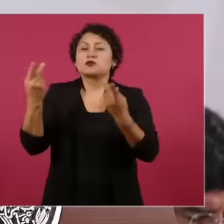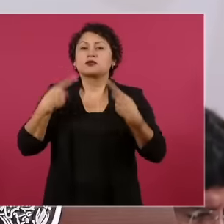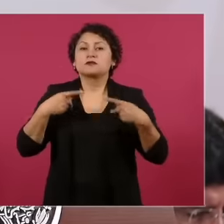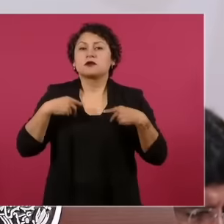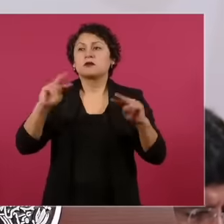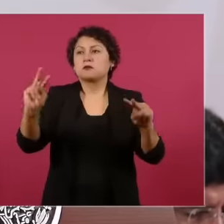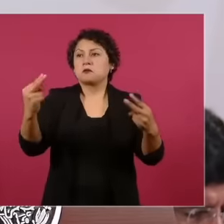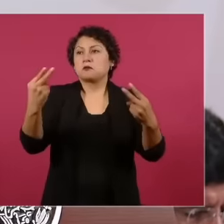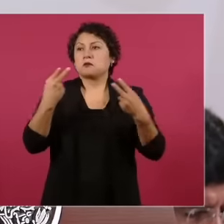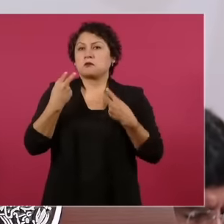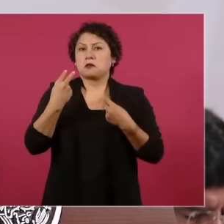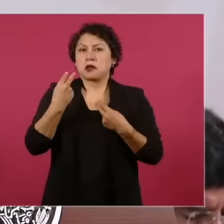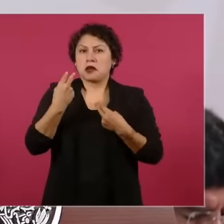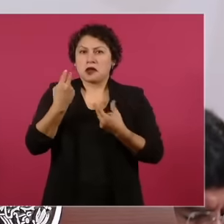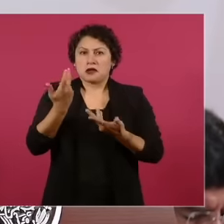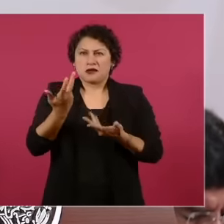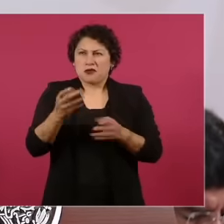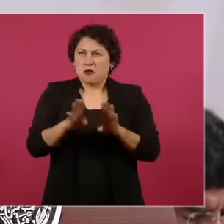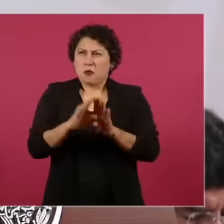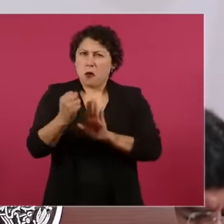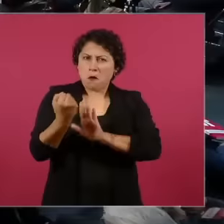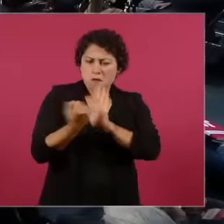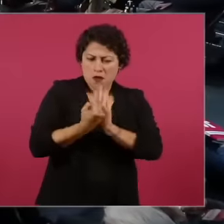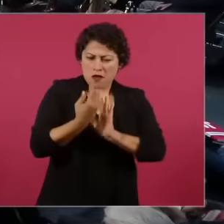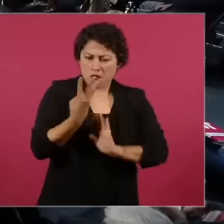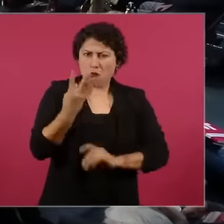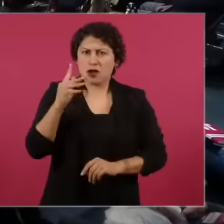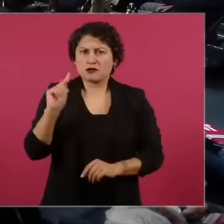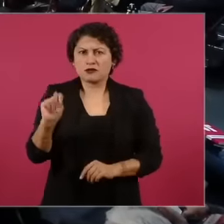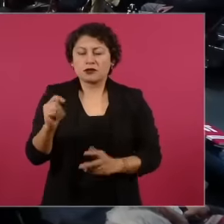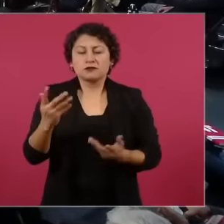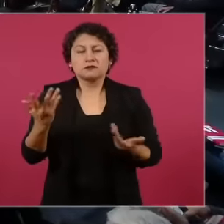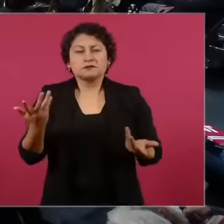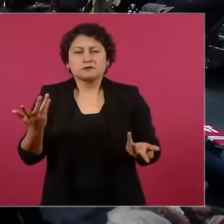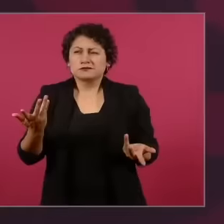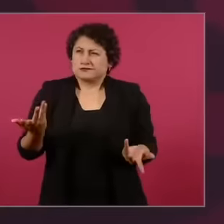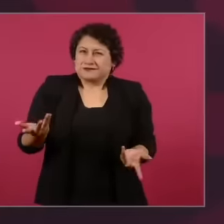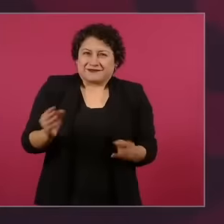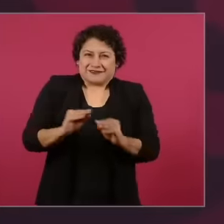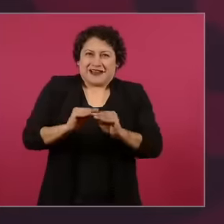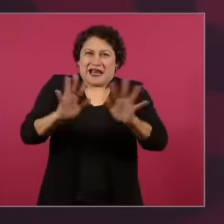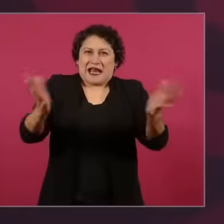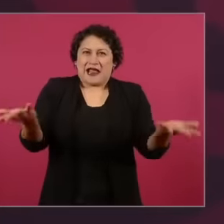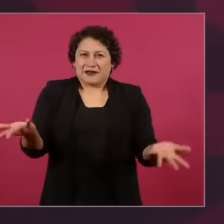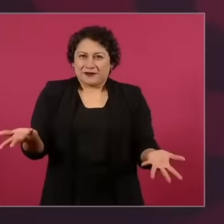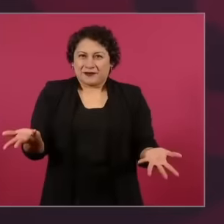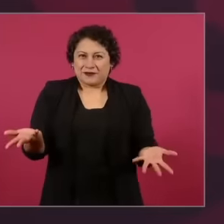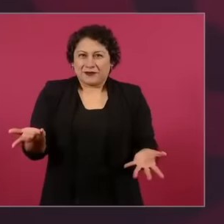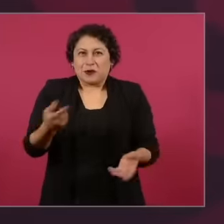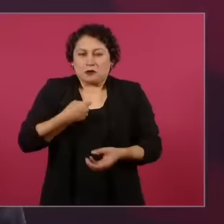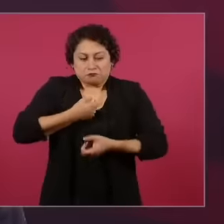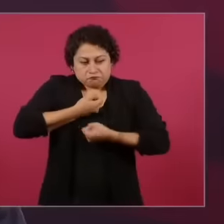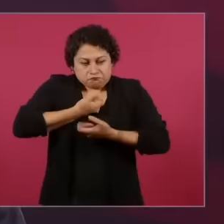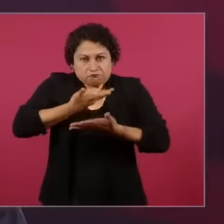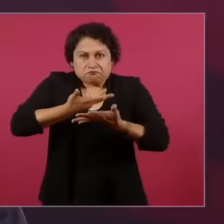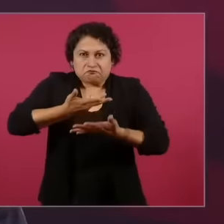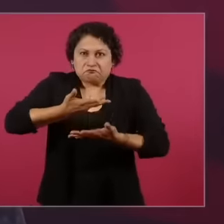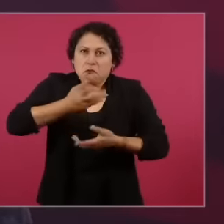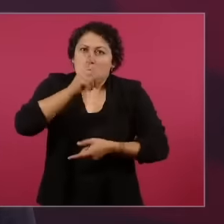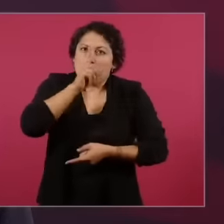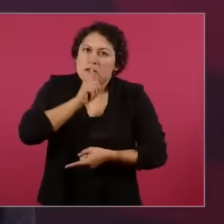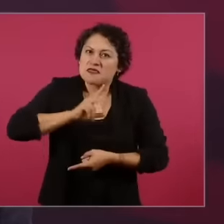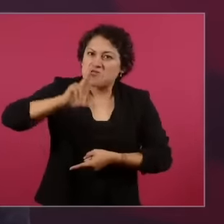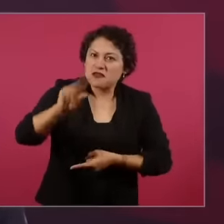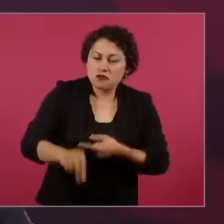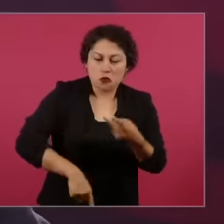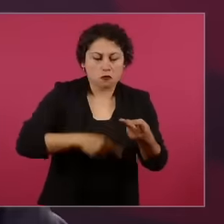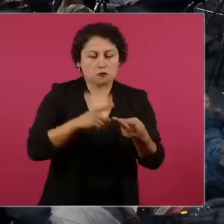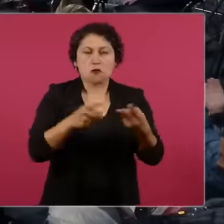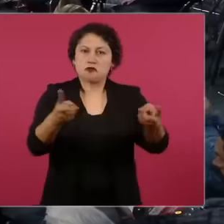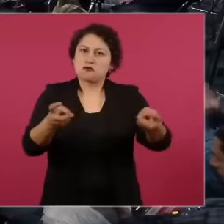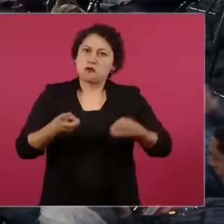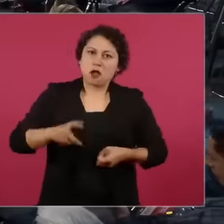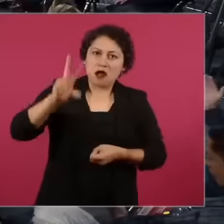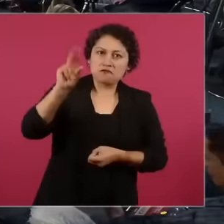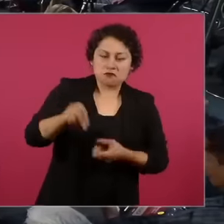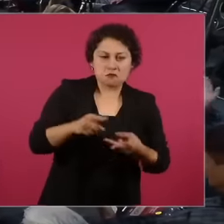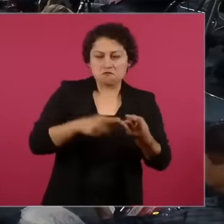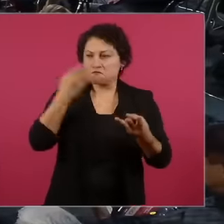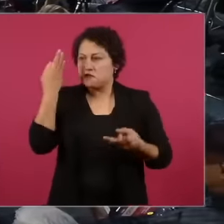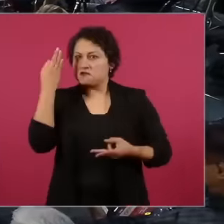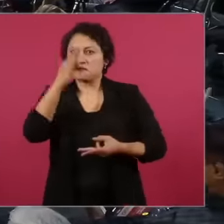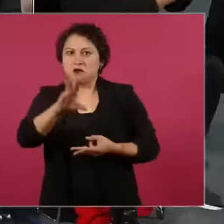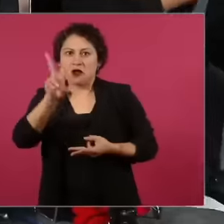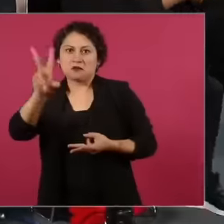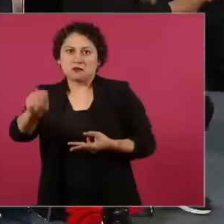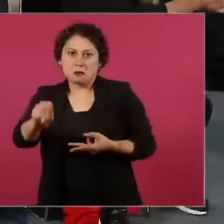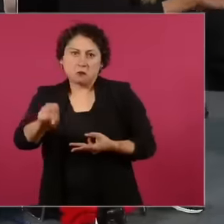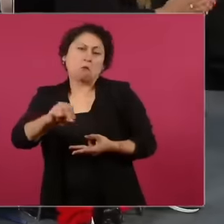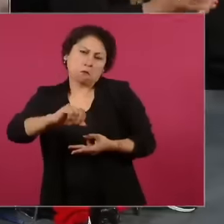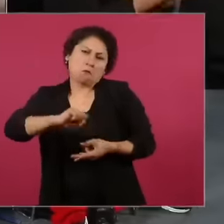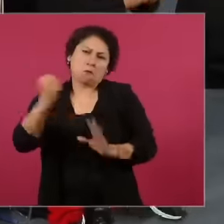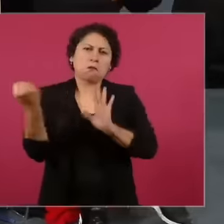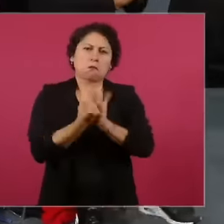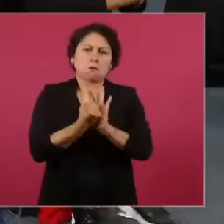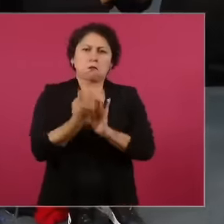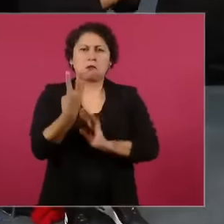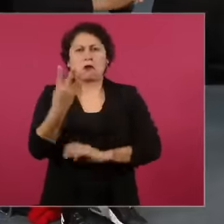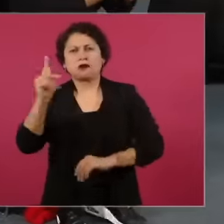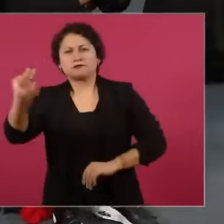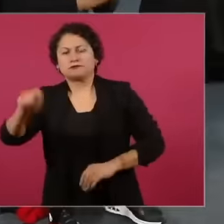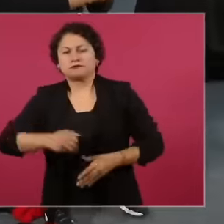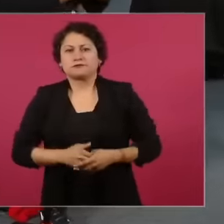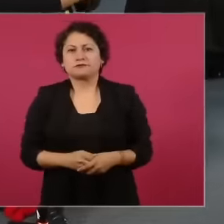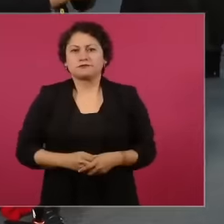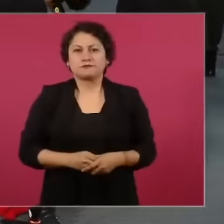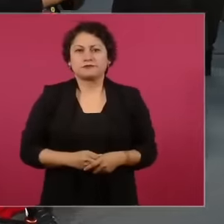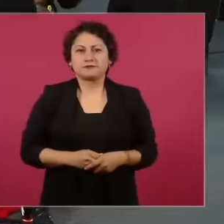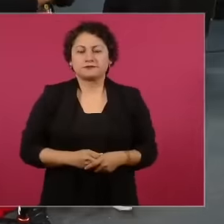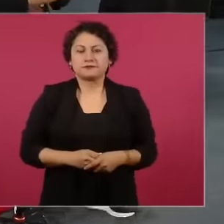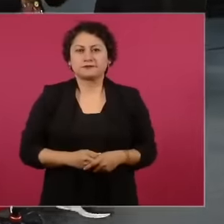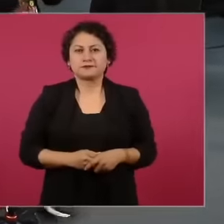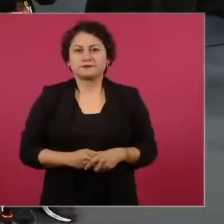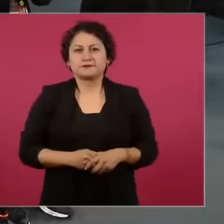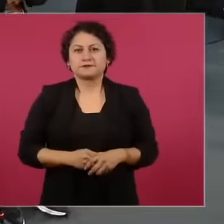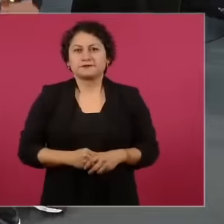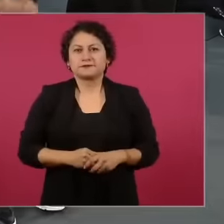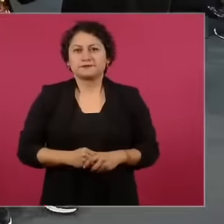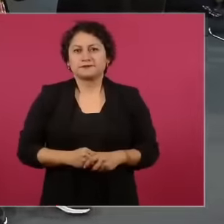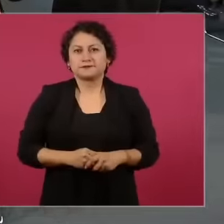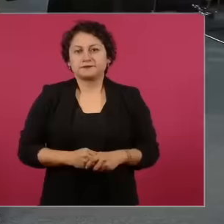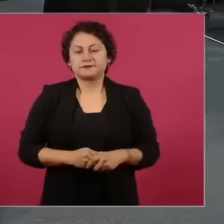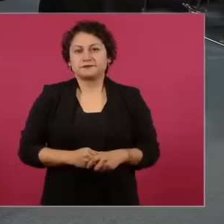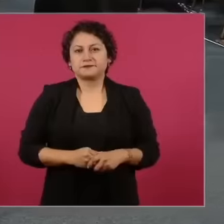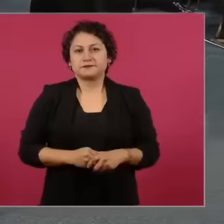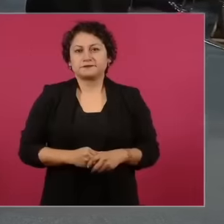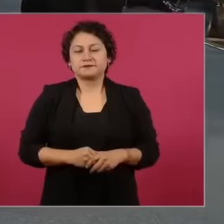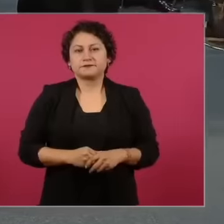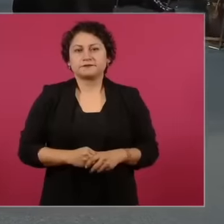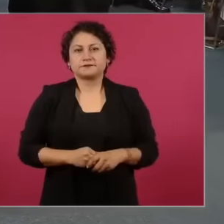I thought Well, of course not if we are governed by not lying. Not stealing and not betraying. to the people